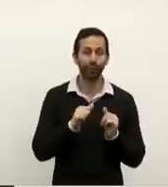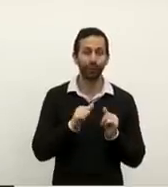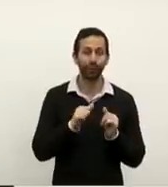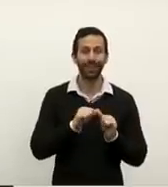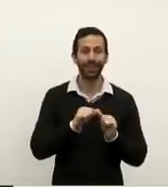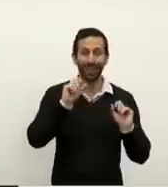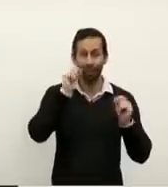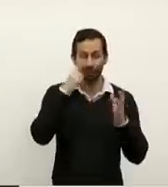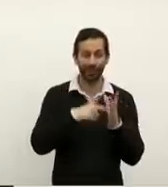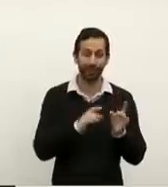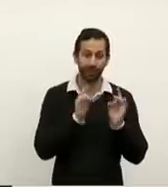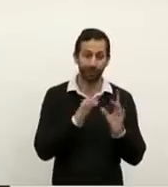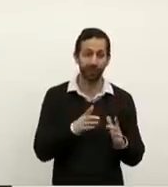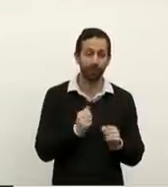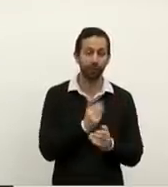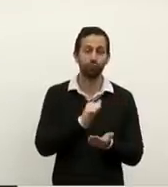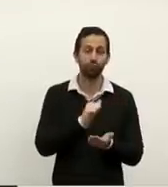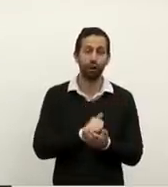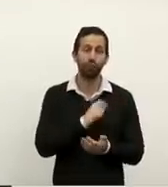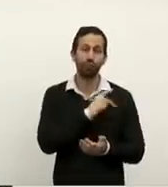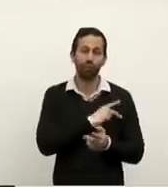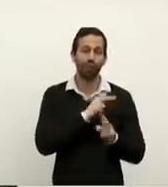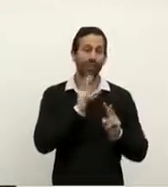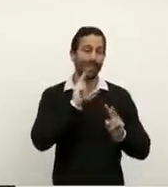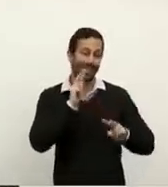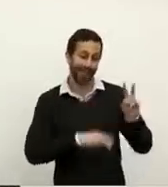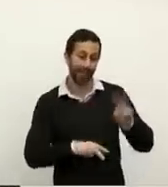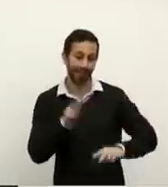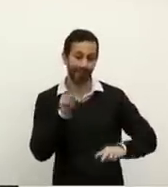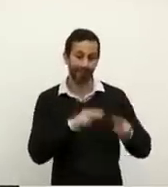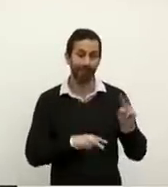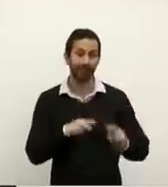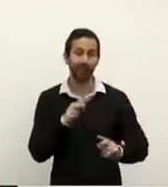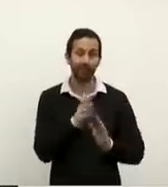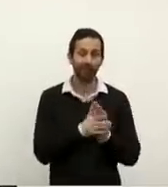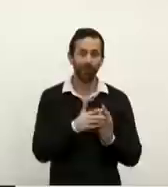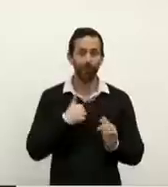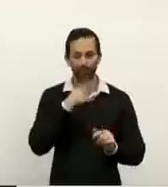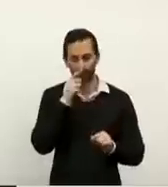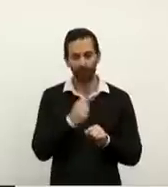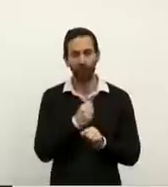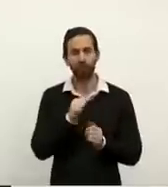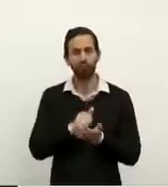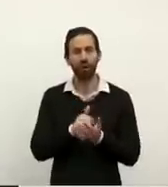and getting the right professional assessors to assess them, so then we can make the right planning decisions.